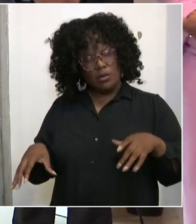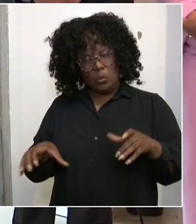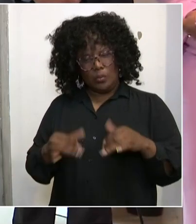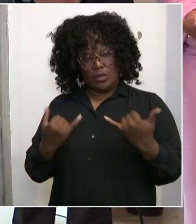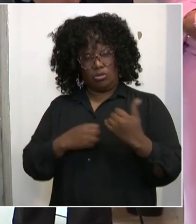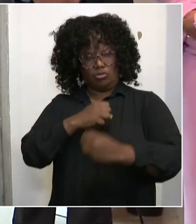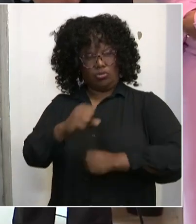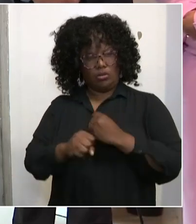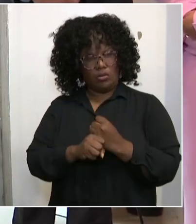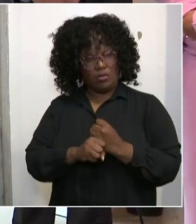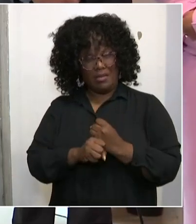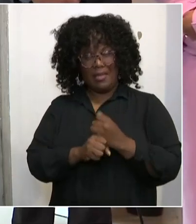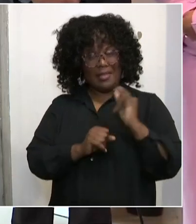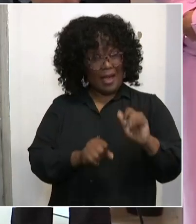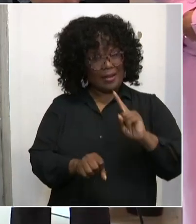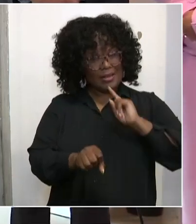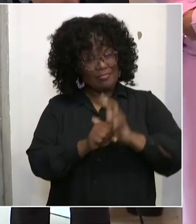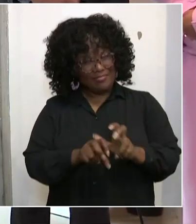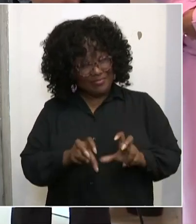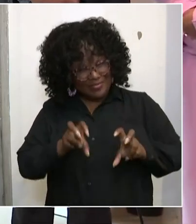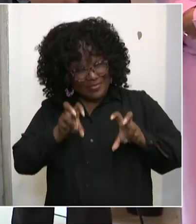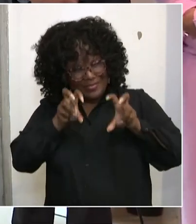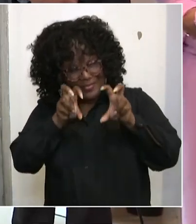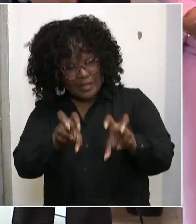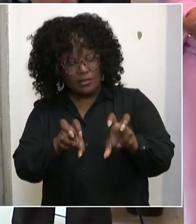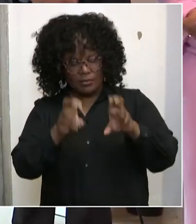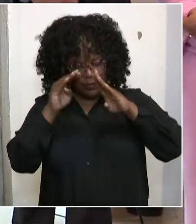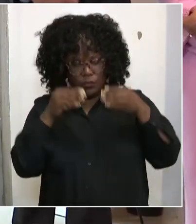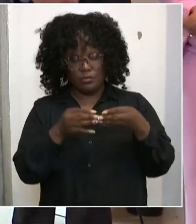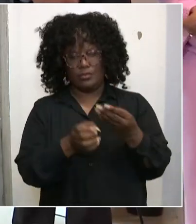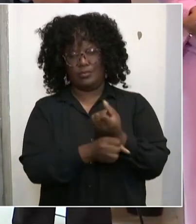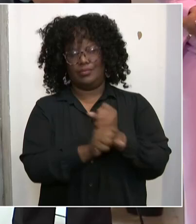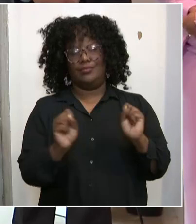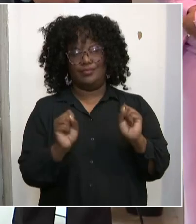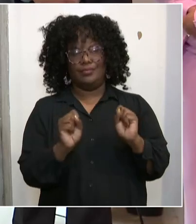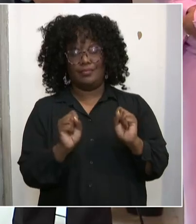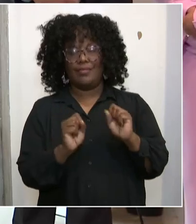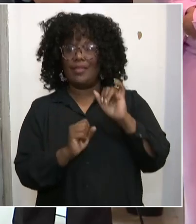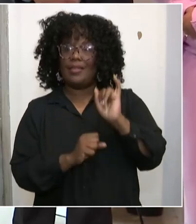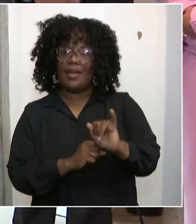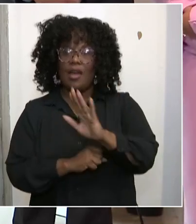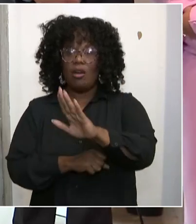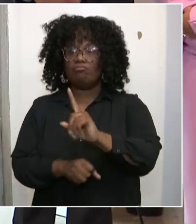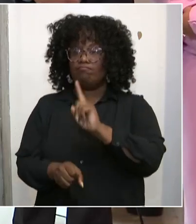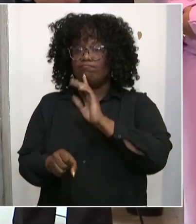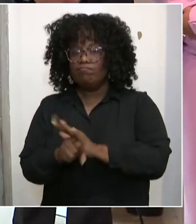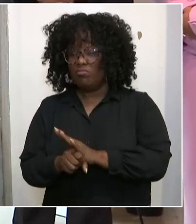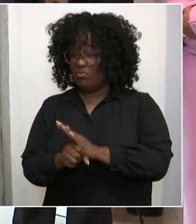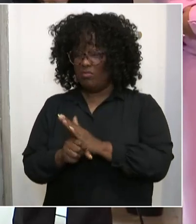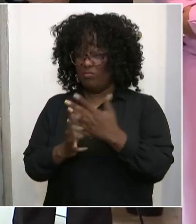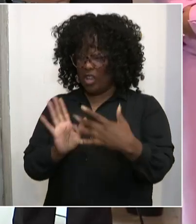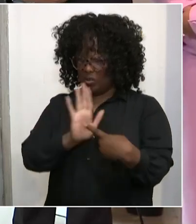your dedication, our dedication, uh, the dedication to the folks that have showed up today will ensure that we have a successful war plot.